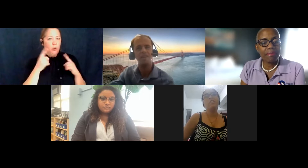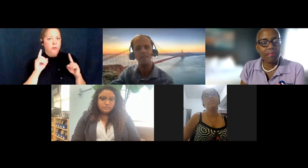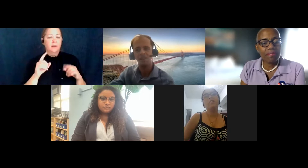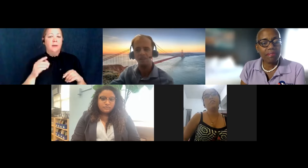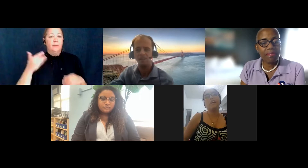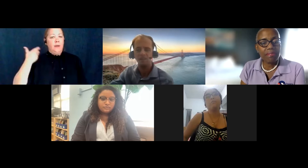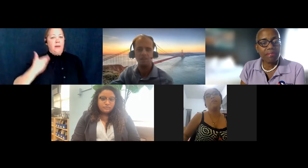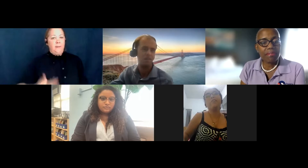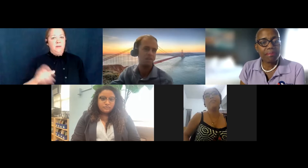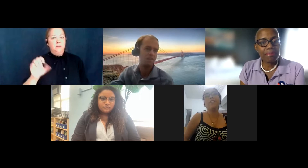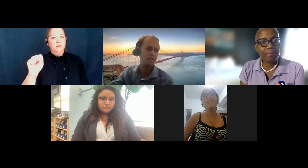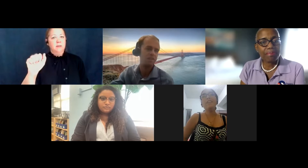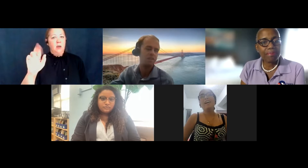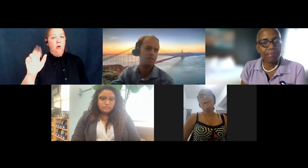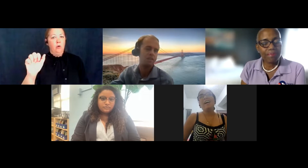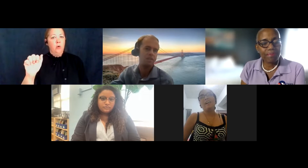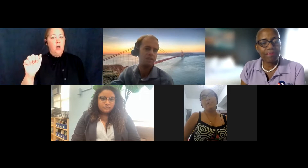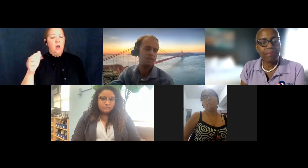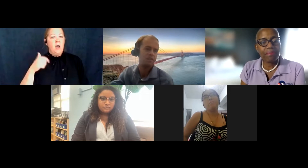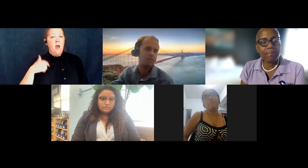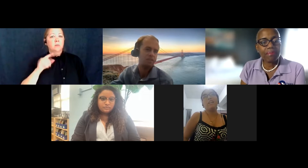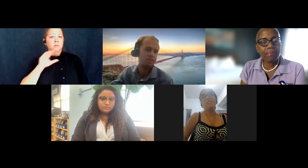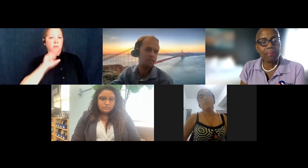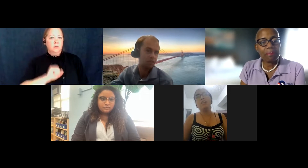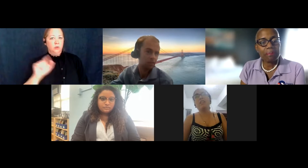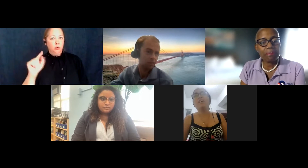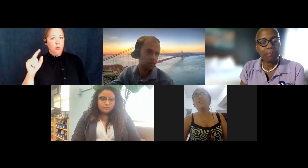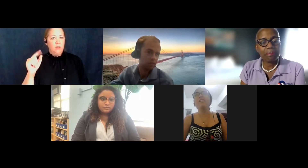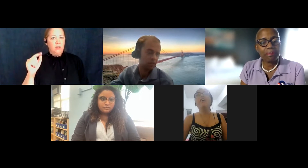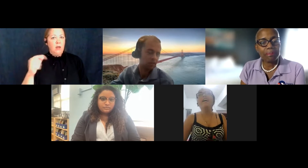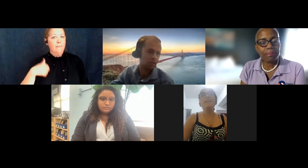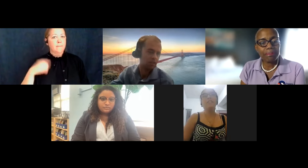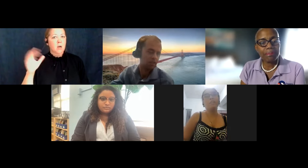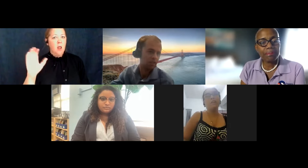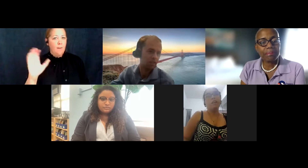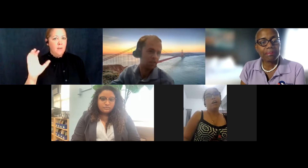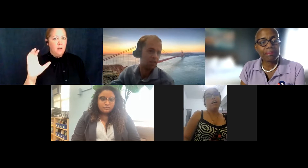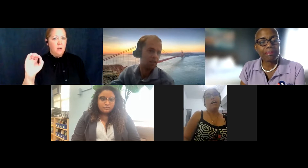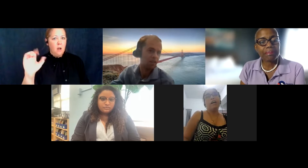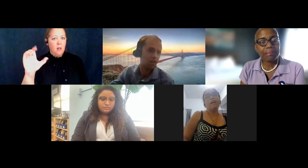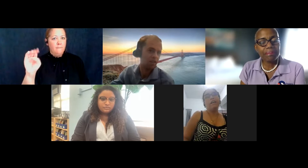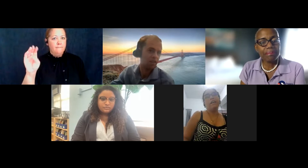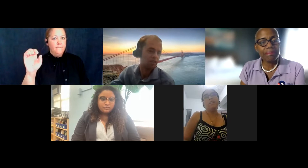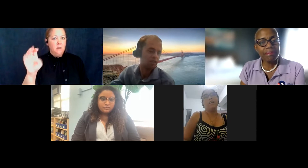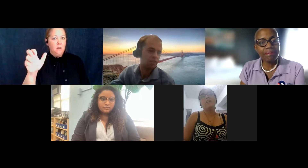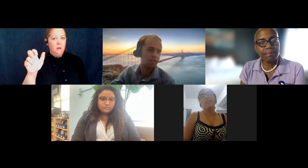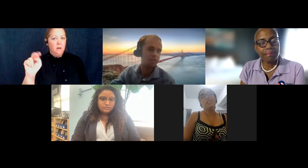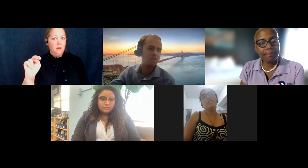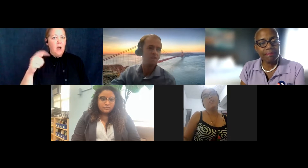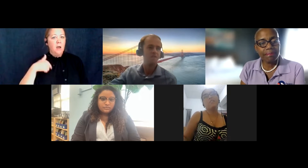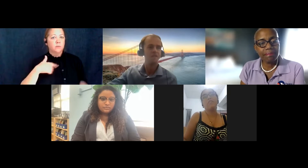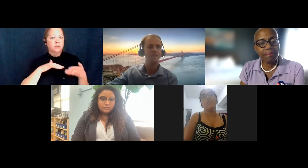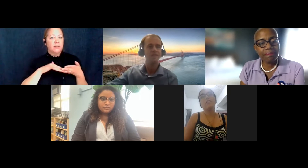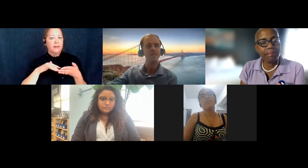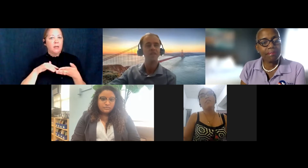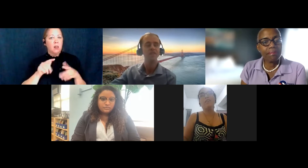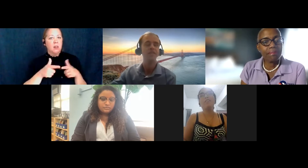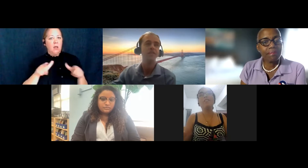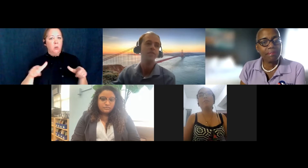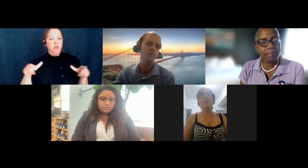years old. I am Colombian. I am glad to be here. I am studying languages. Something curious about